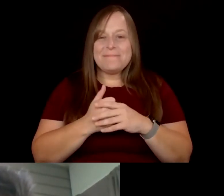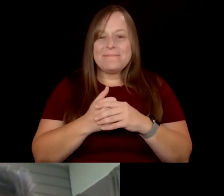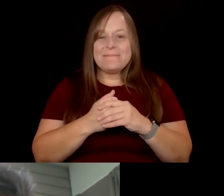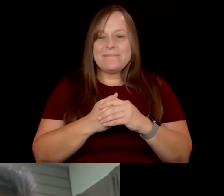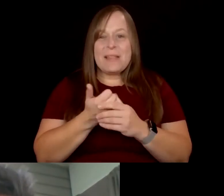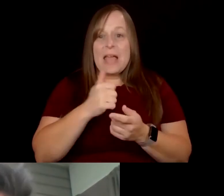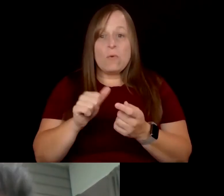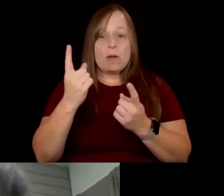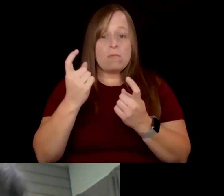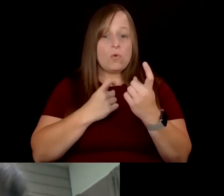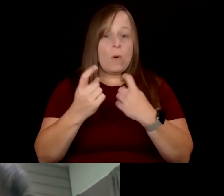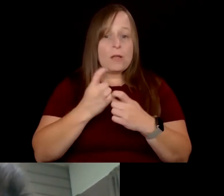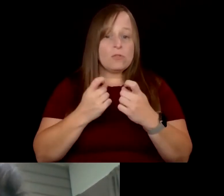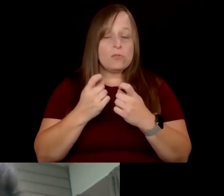Anybody else have questions?